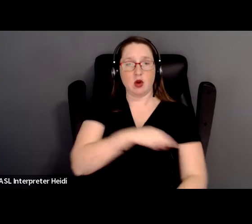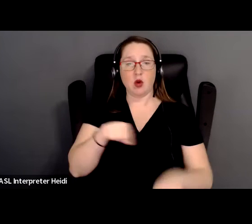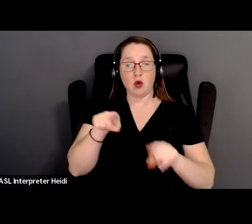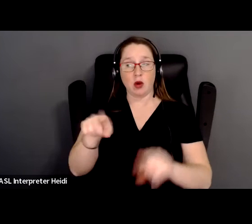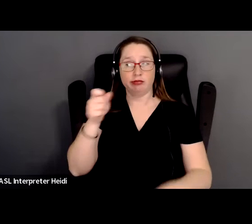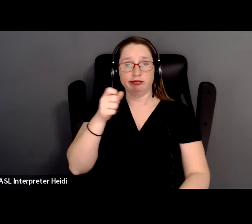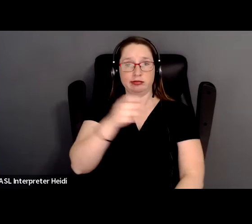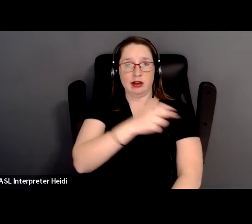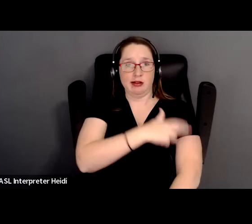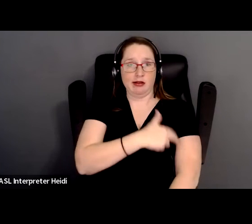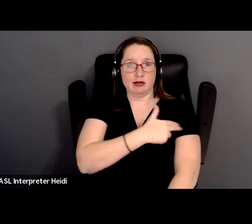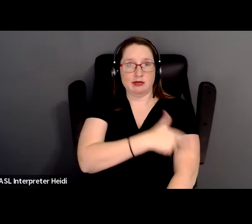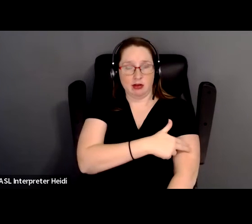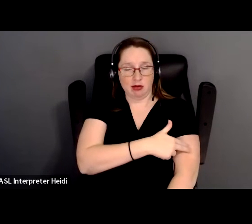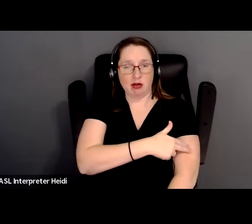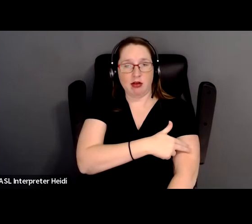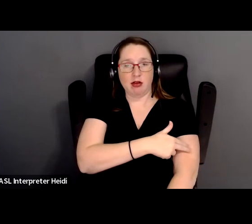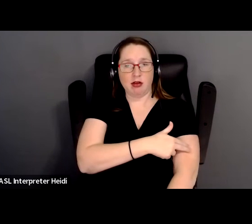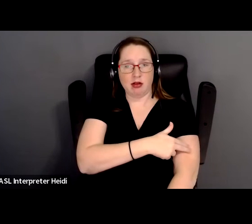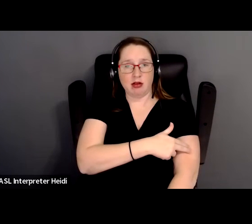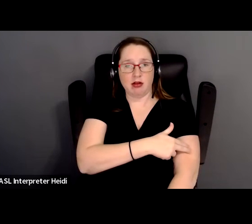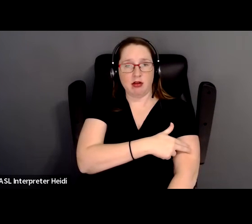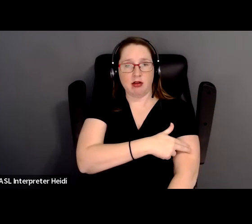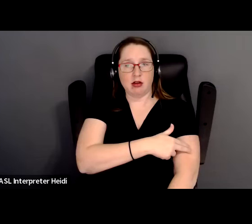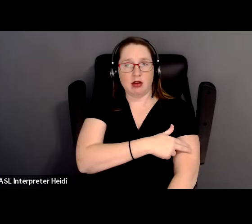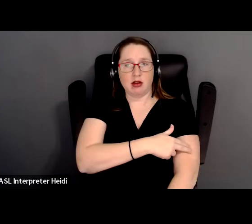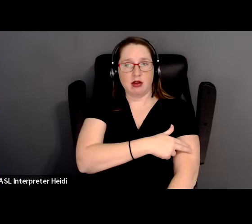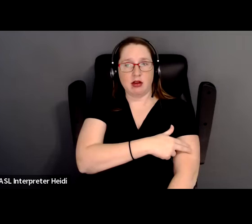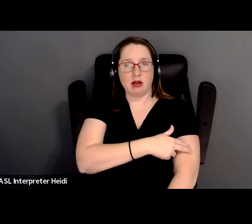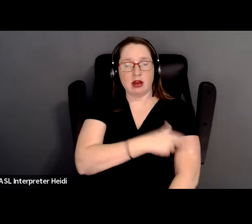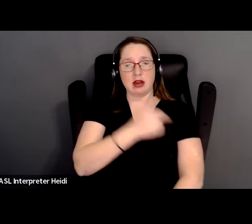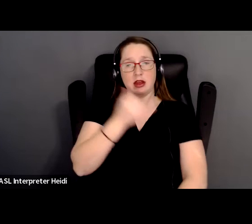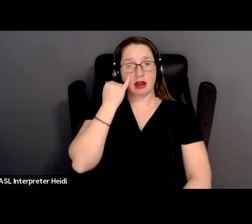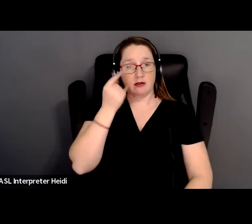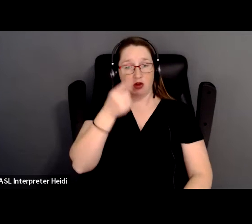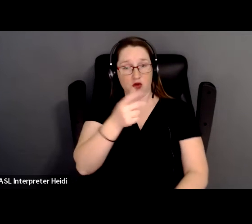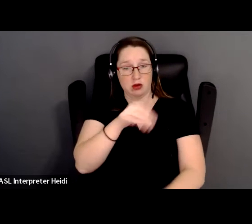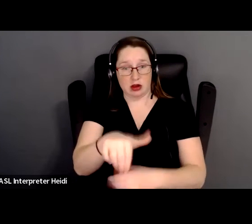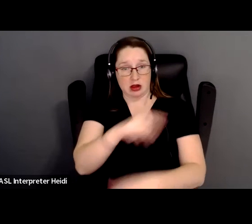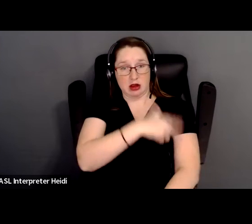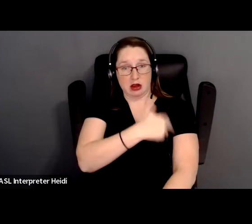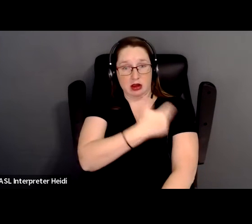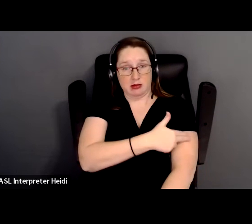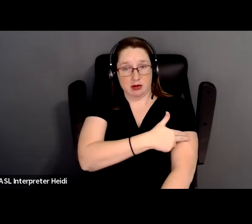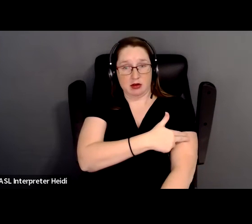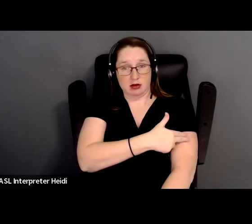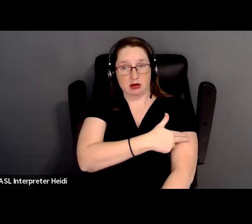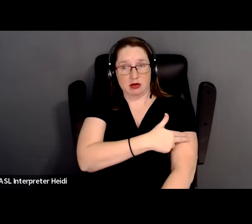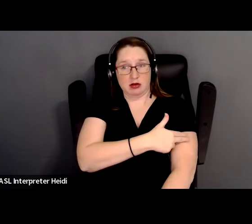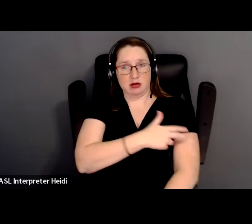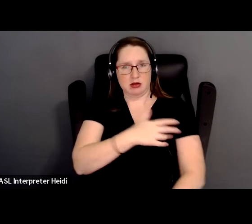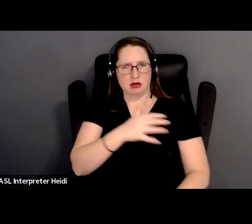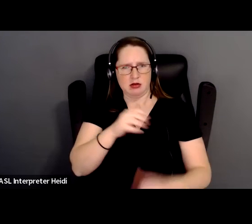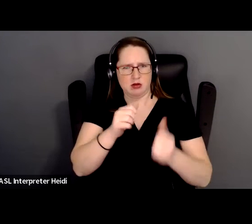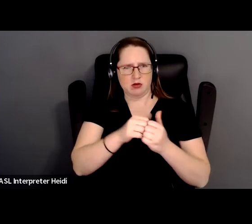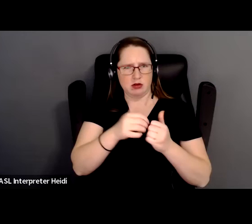the hospital they were told that if they were in the hospital within another few days they would